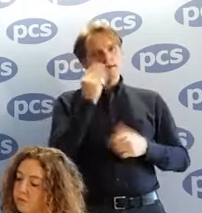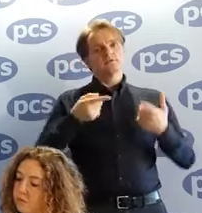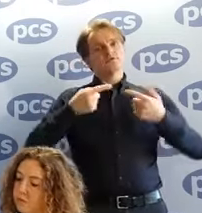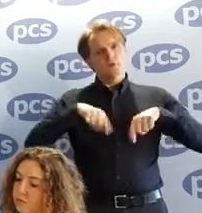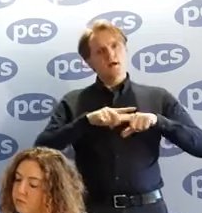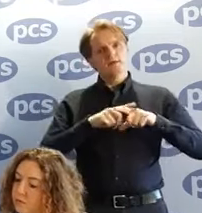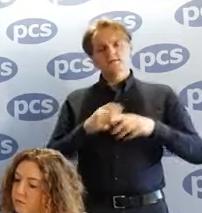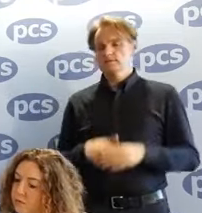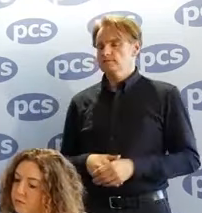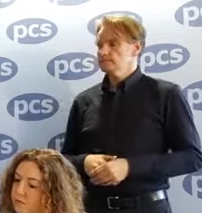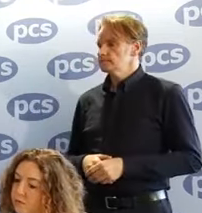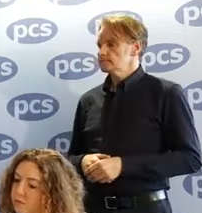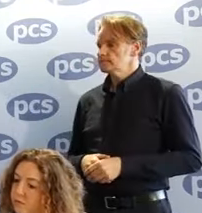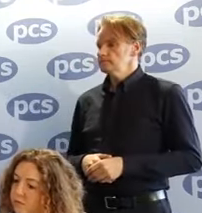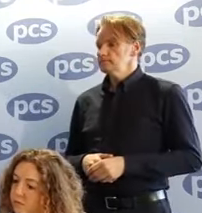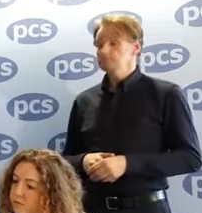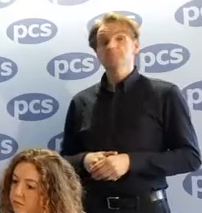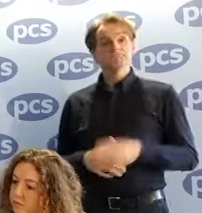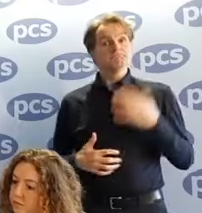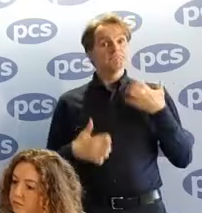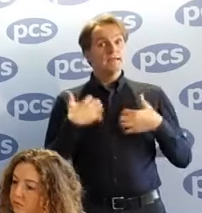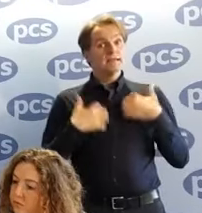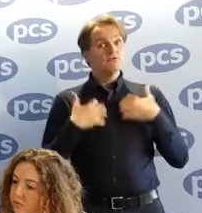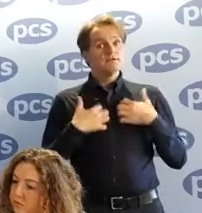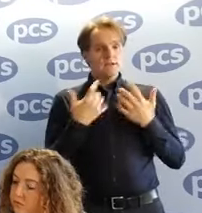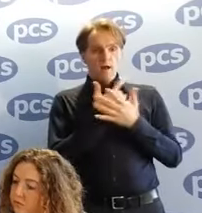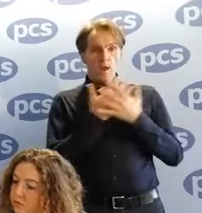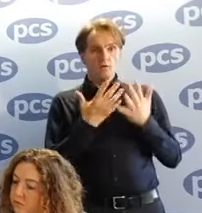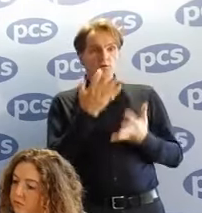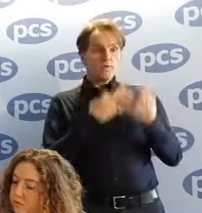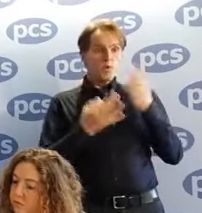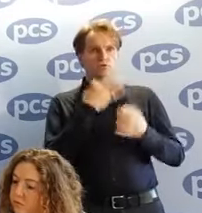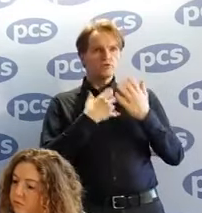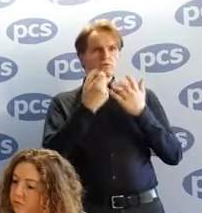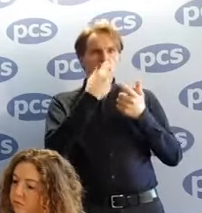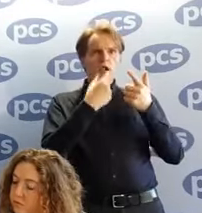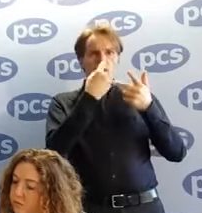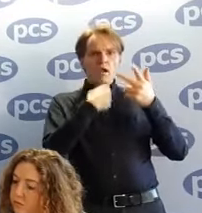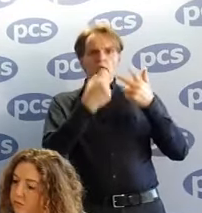questions, interesting questions, coming in on the national pay campaign